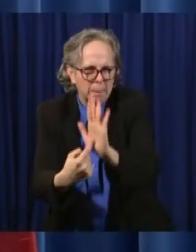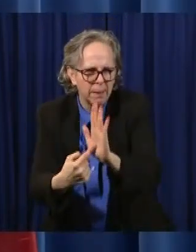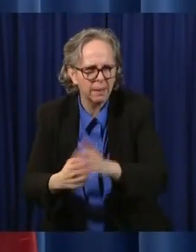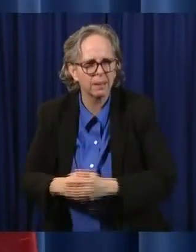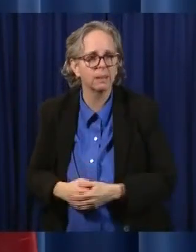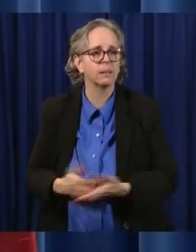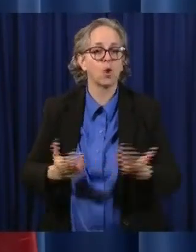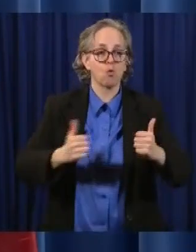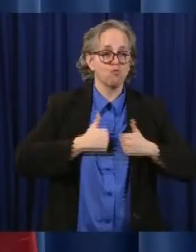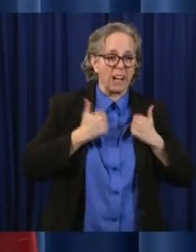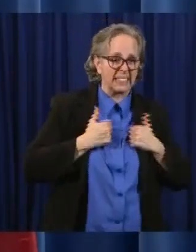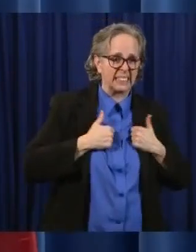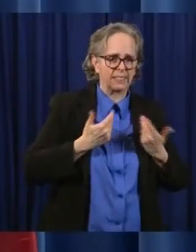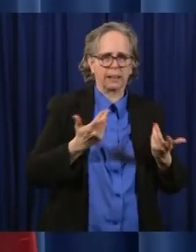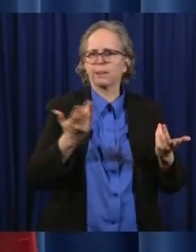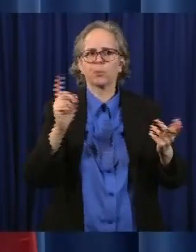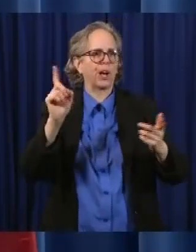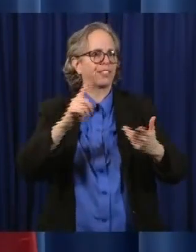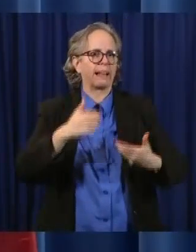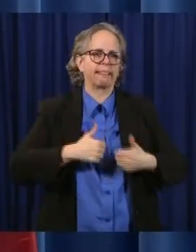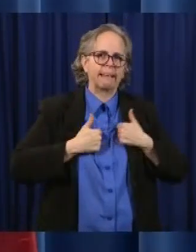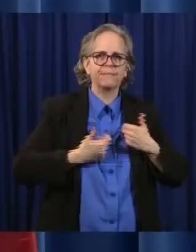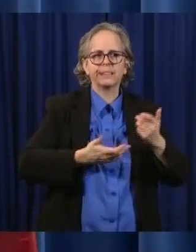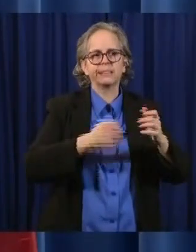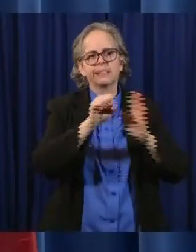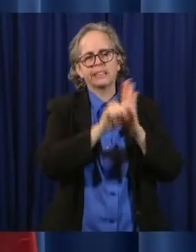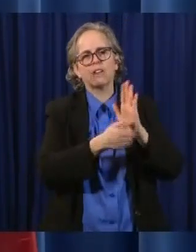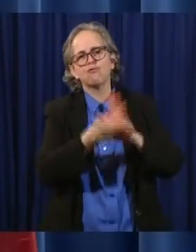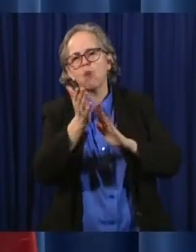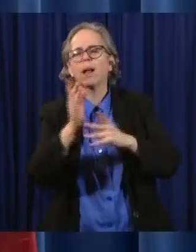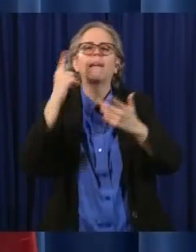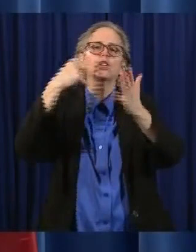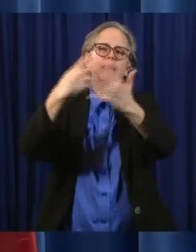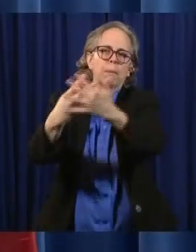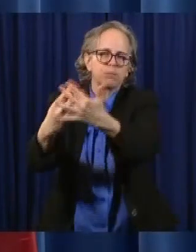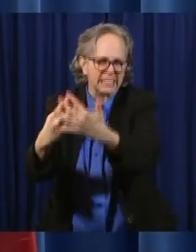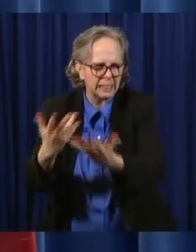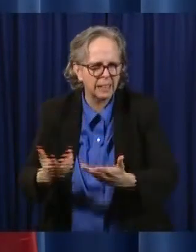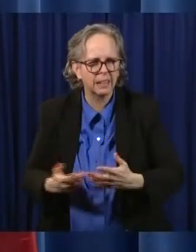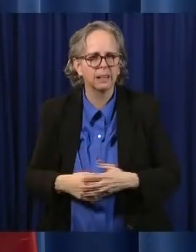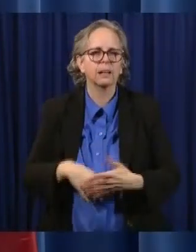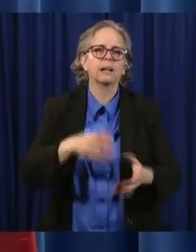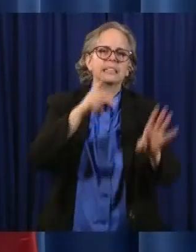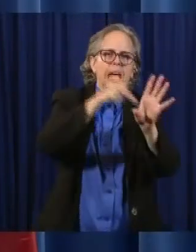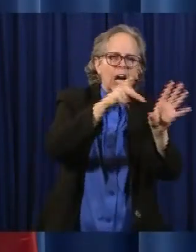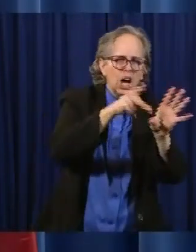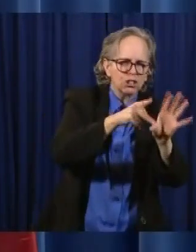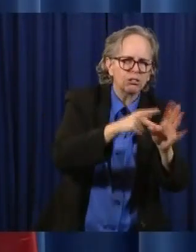OF PREDICTIVE CASES AND COMPLETED TESTS FOR RESIDENTS AND STAFF OF STATE OWNED FACILITIES, SUCH AS YOUTH SERVICE CASES AND TESTING